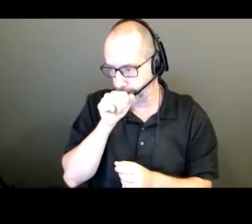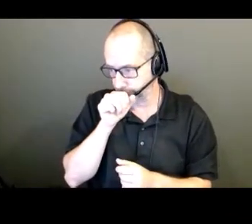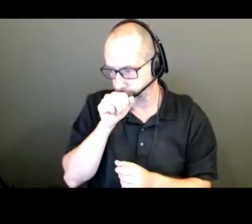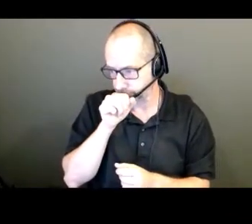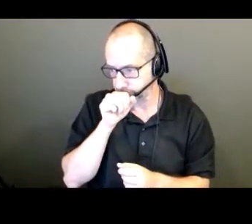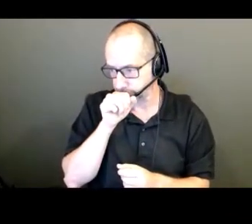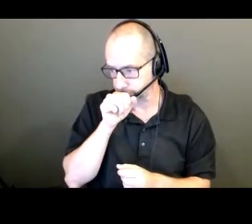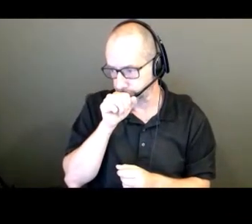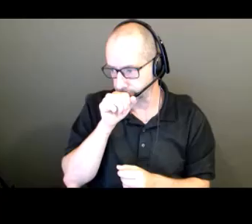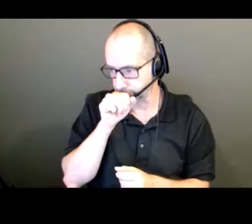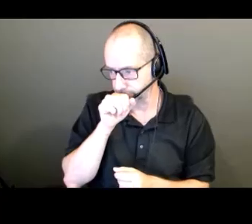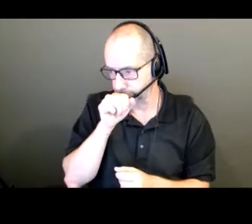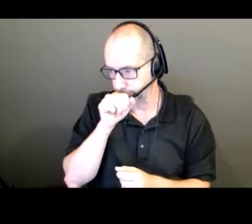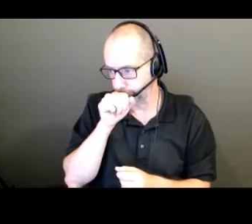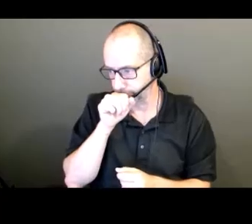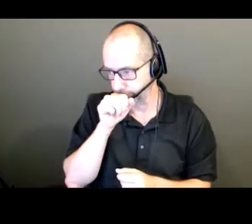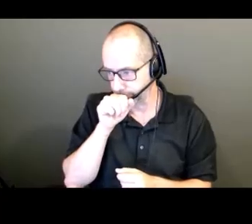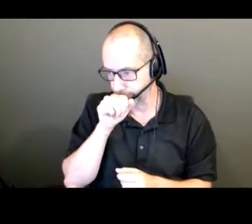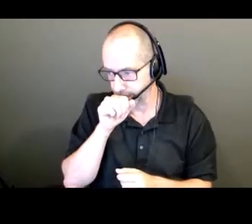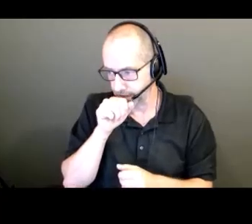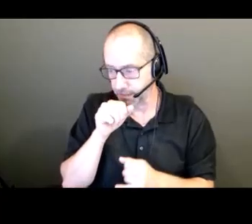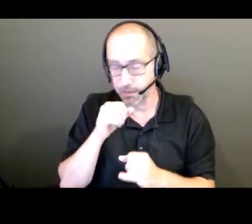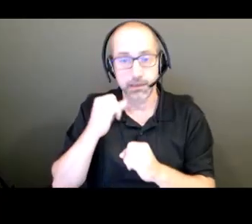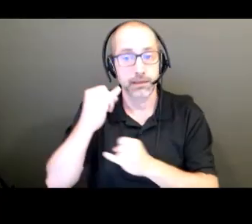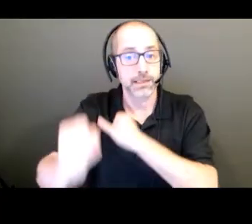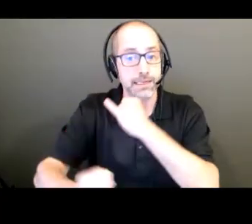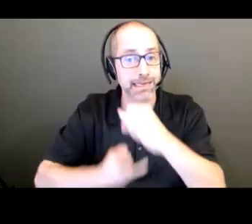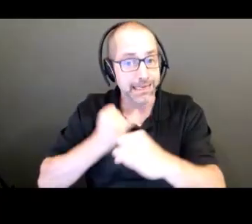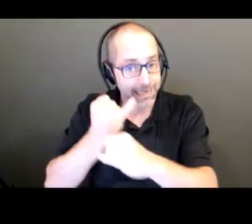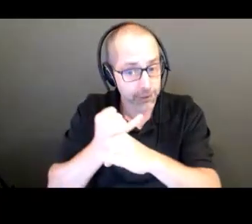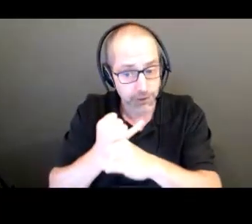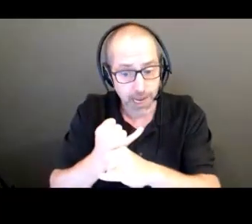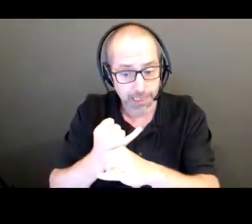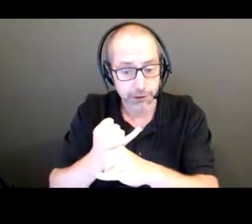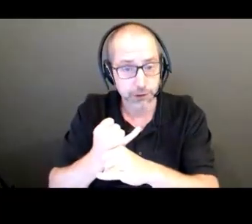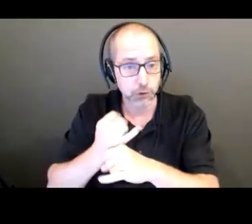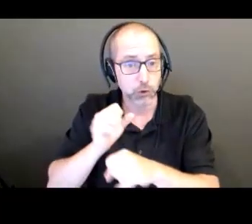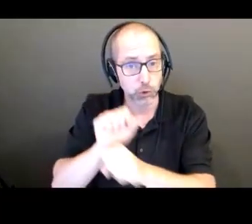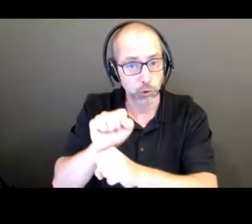The International Residencies component funds activities linked to international